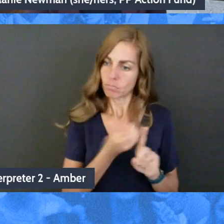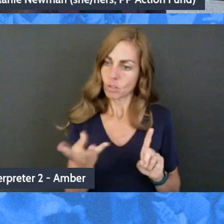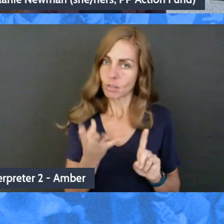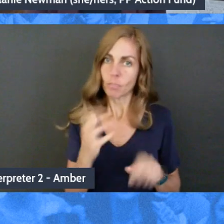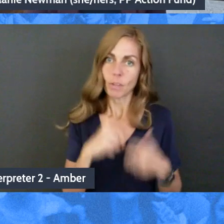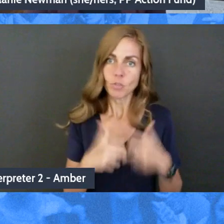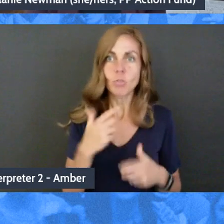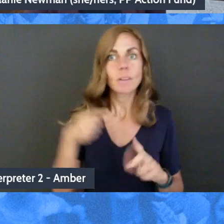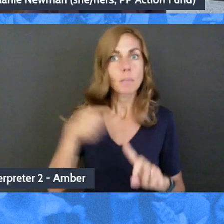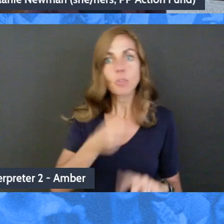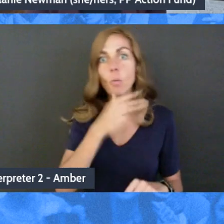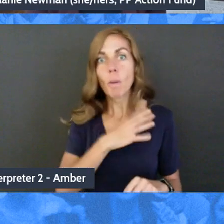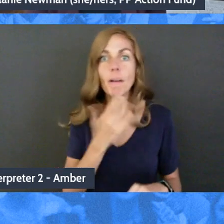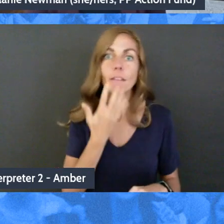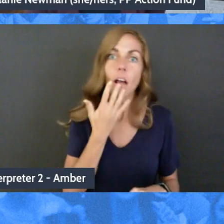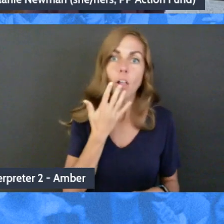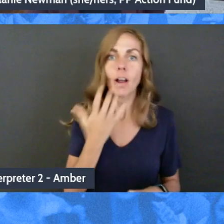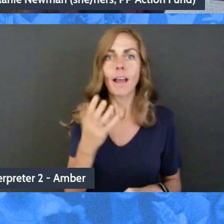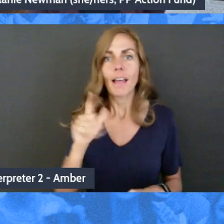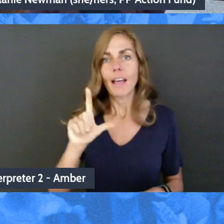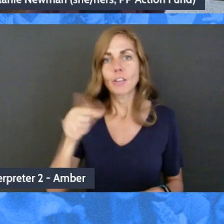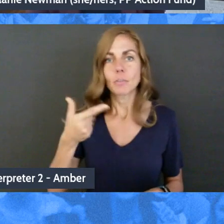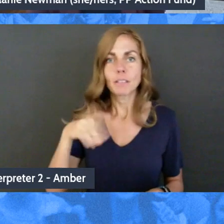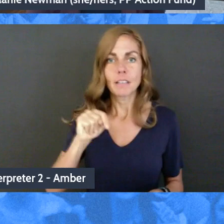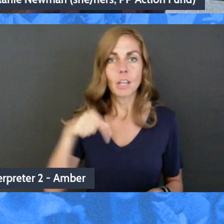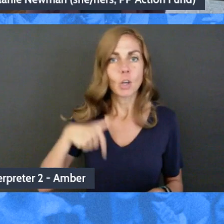LGBTQ people and women and families with low income.